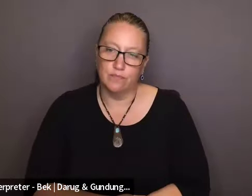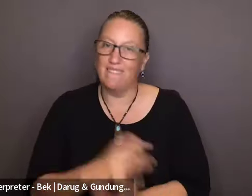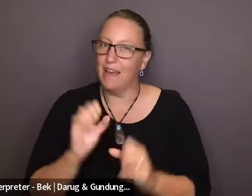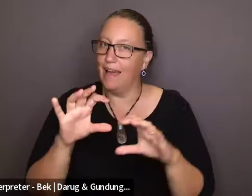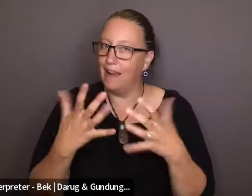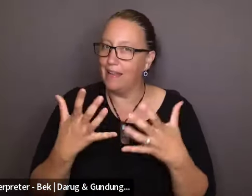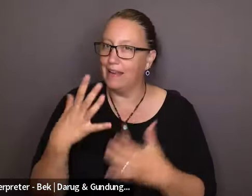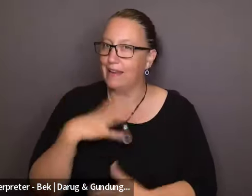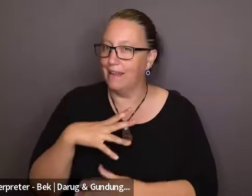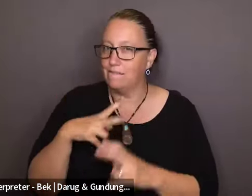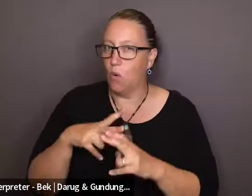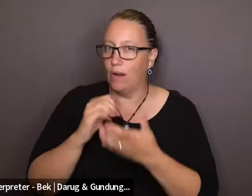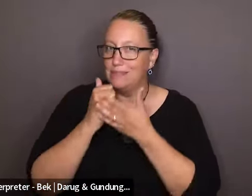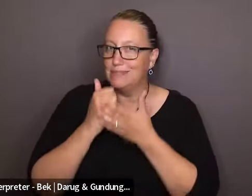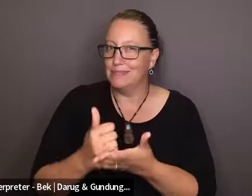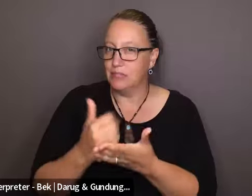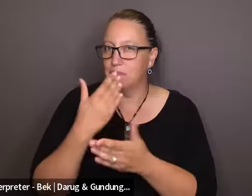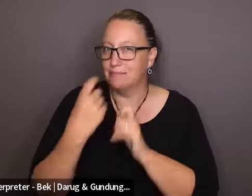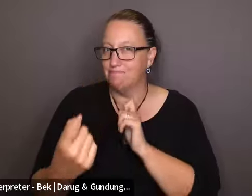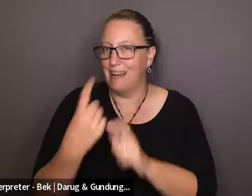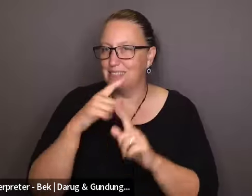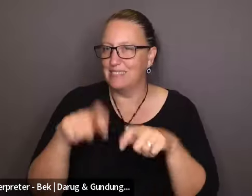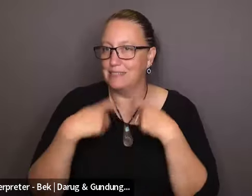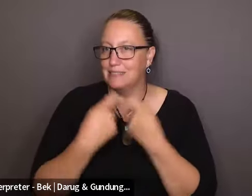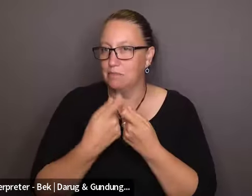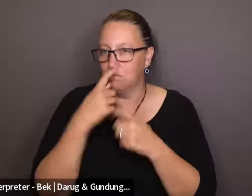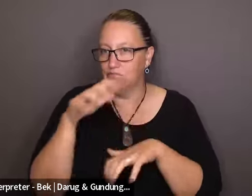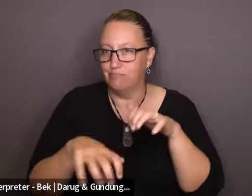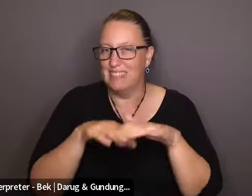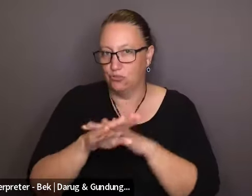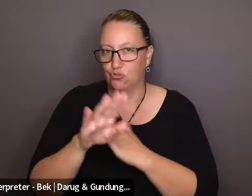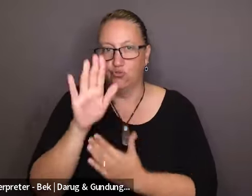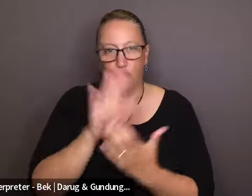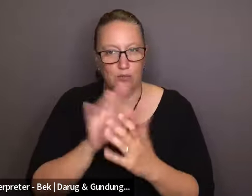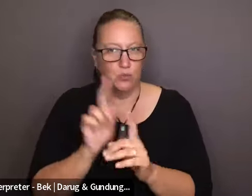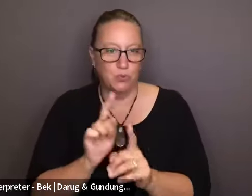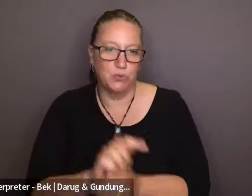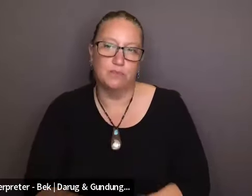shared on YouTube. If you need any assistance you can